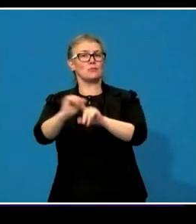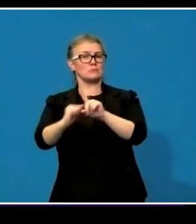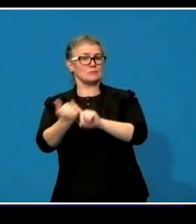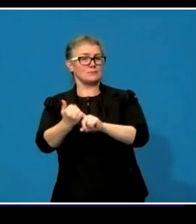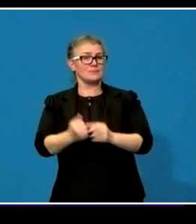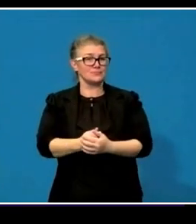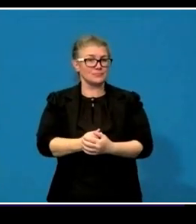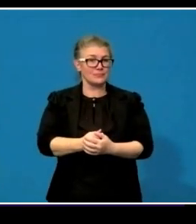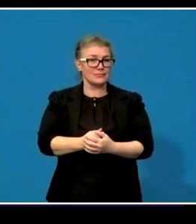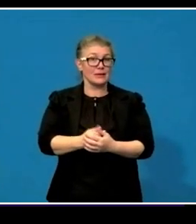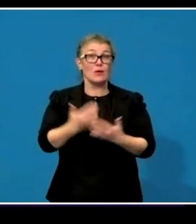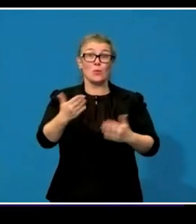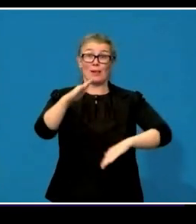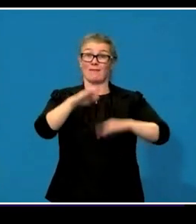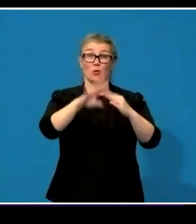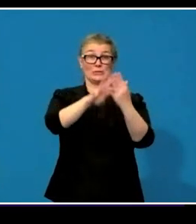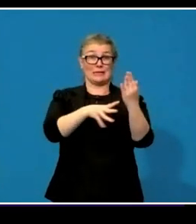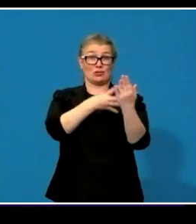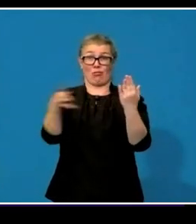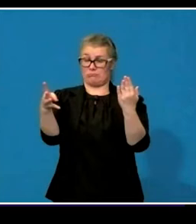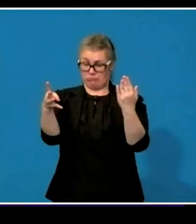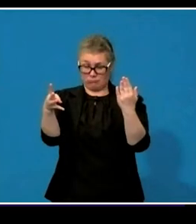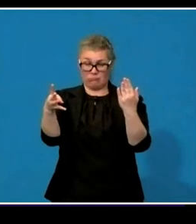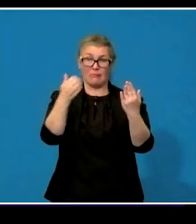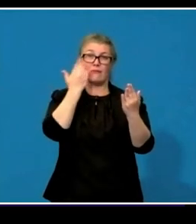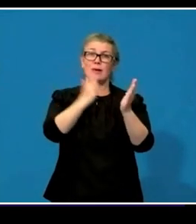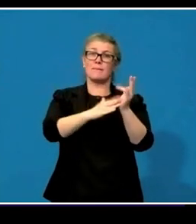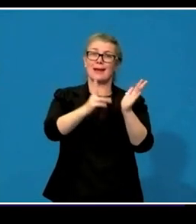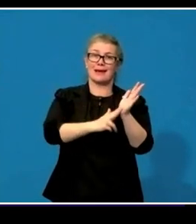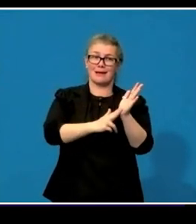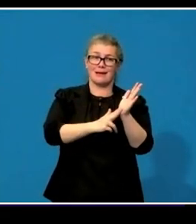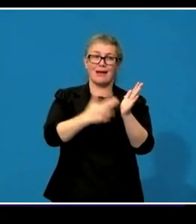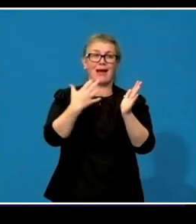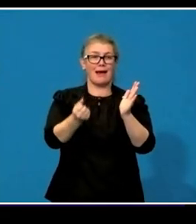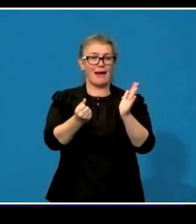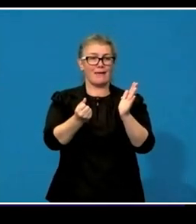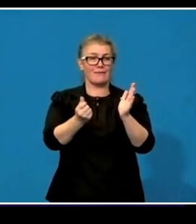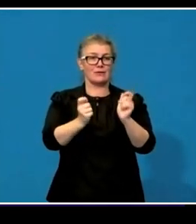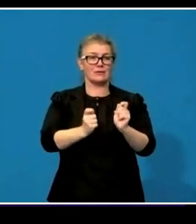So on Mondays, he - he goes to the craft council, and he works with people, various